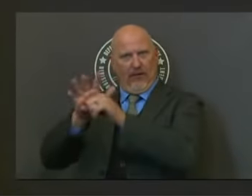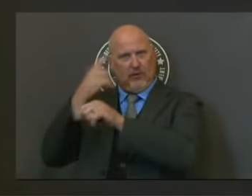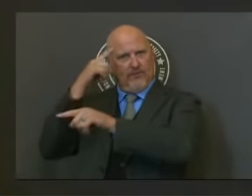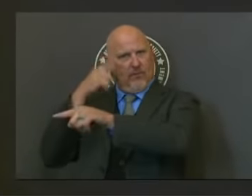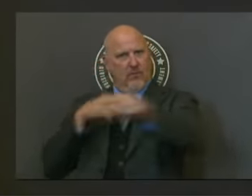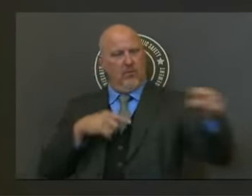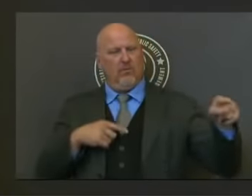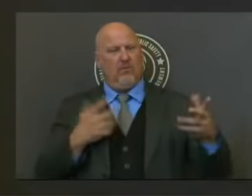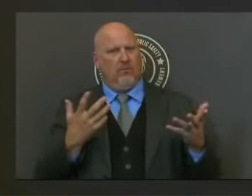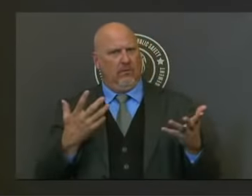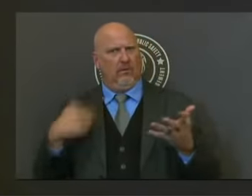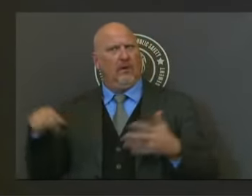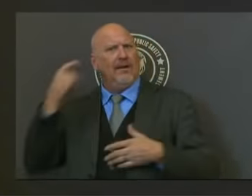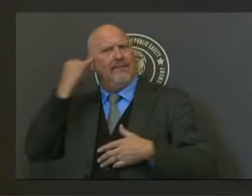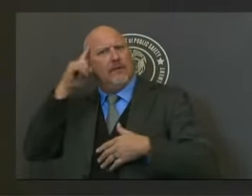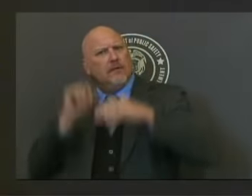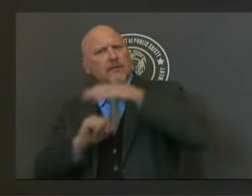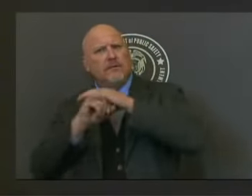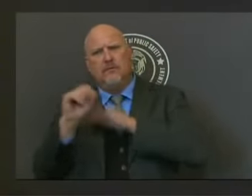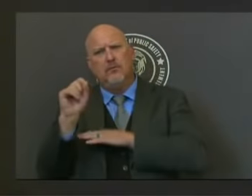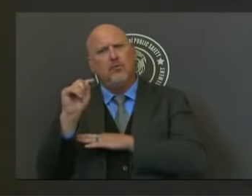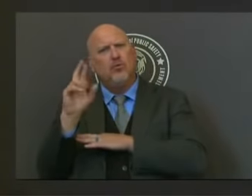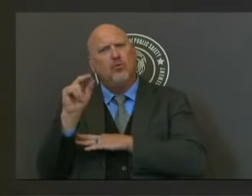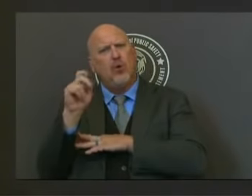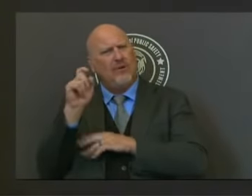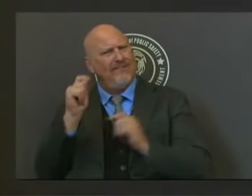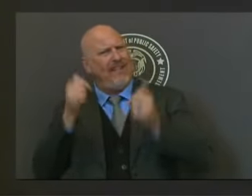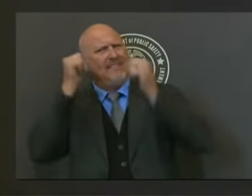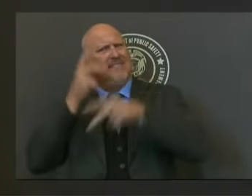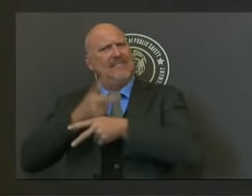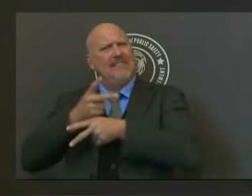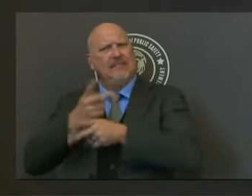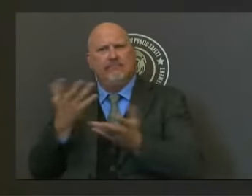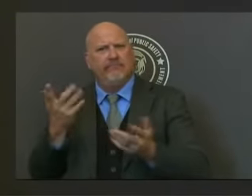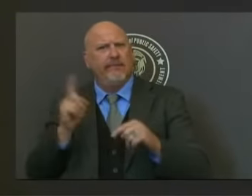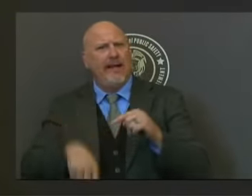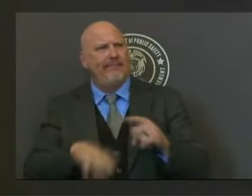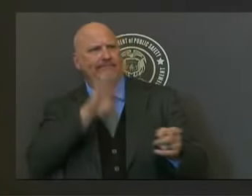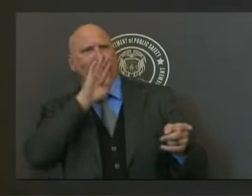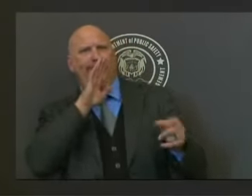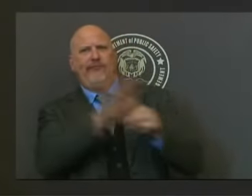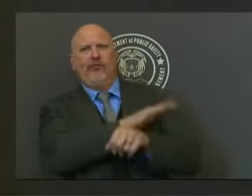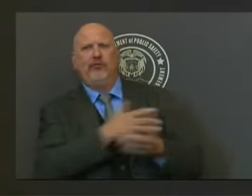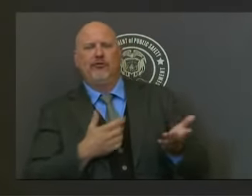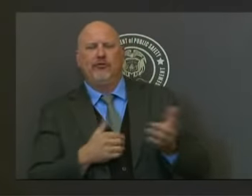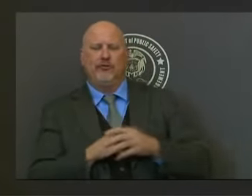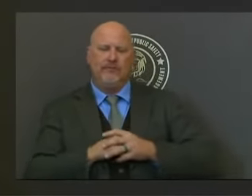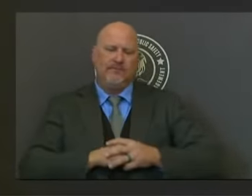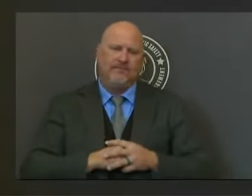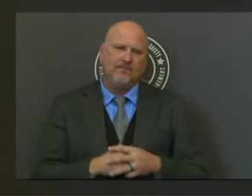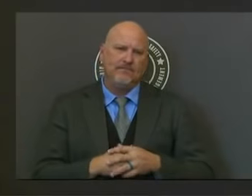opportunity and we're running out of that capacity